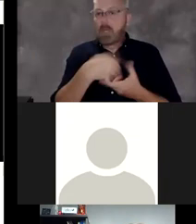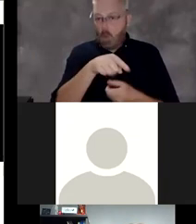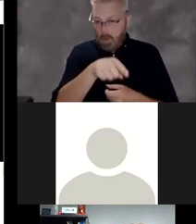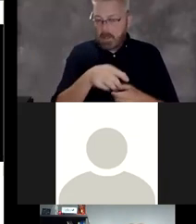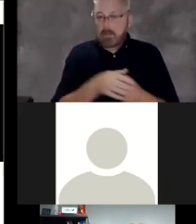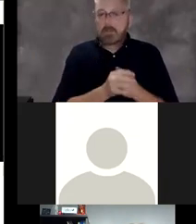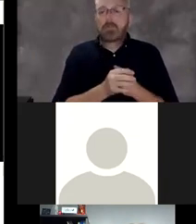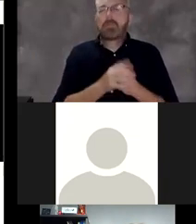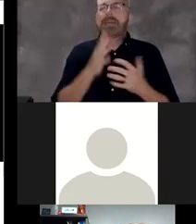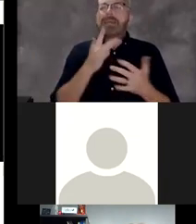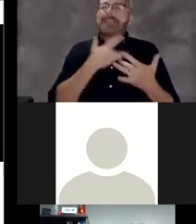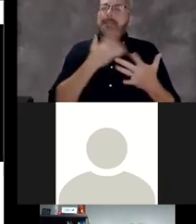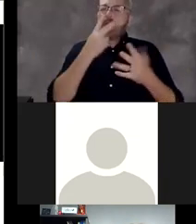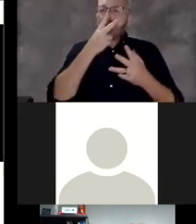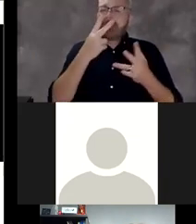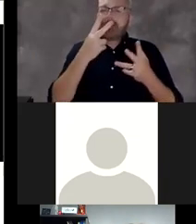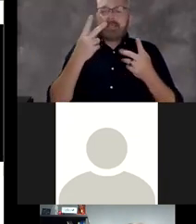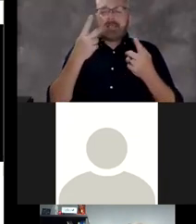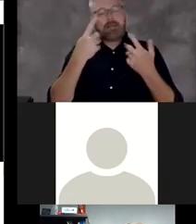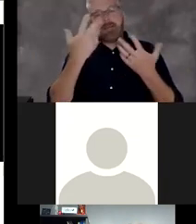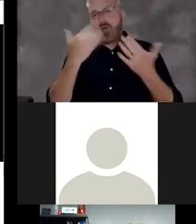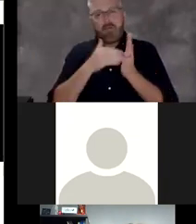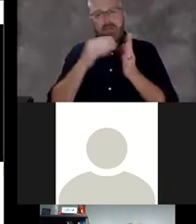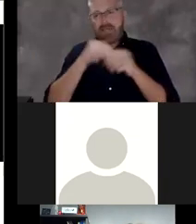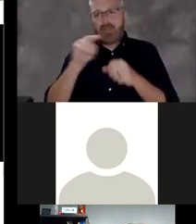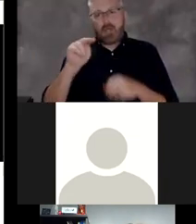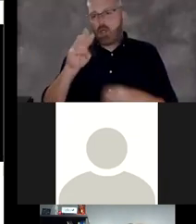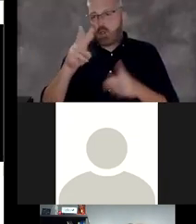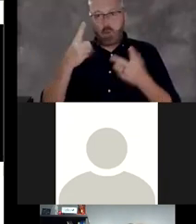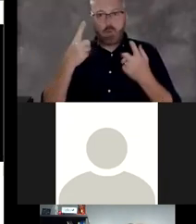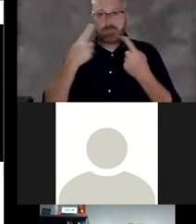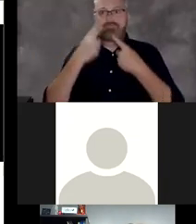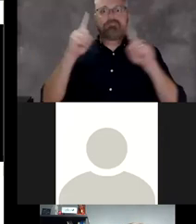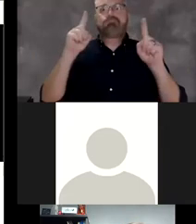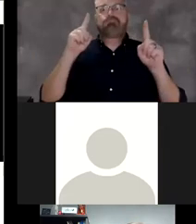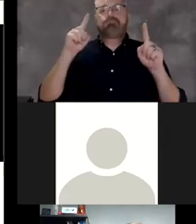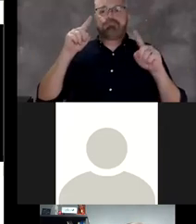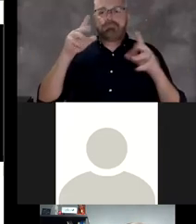SEE HIGH PROFILE IN THE NEWS. AGAIN, THE VICTIM IN THIS CASE